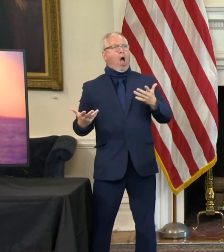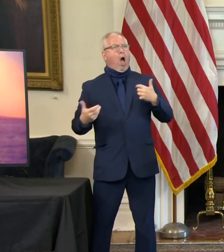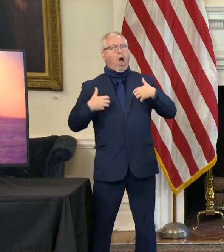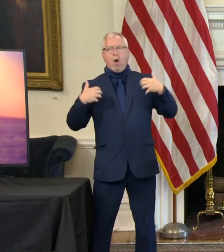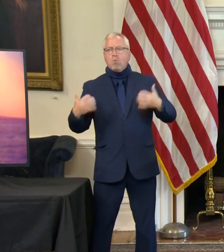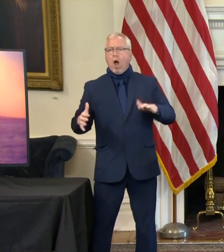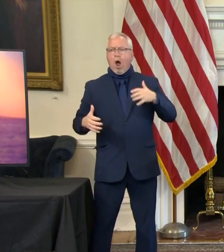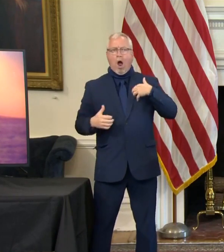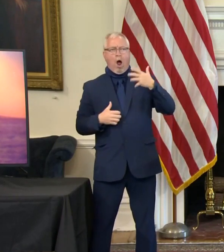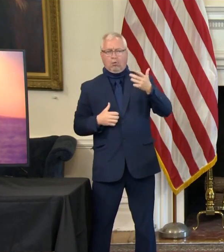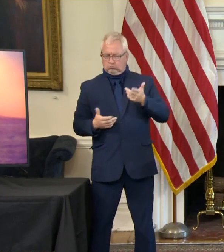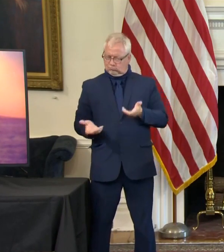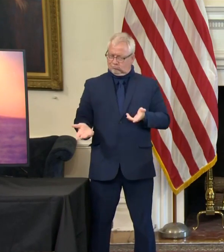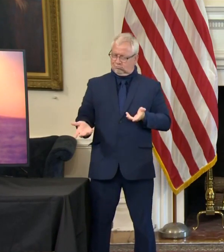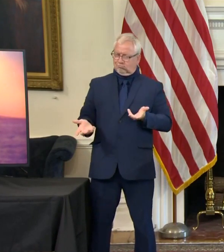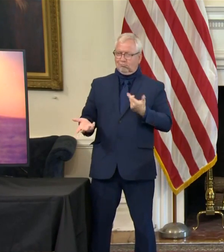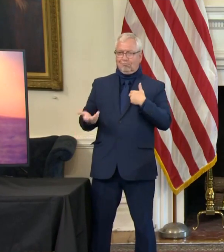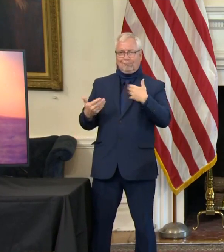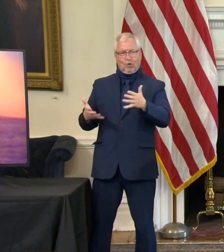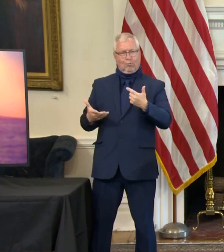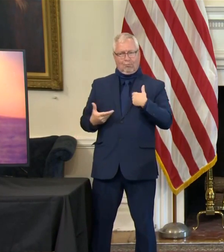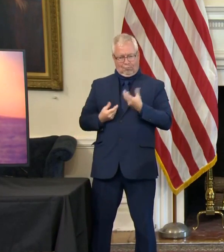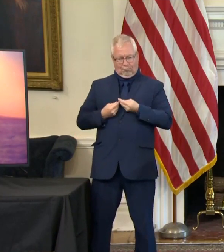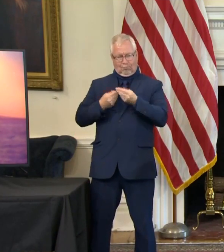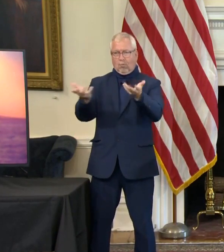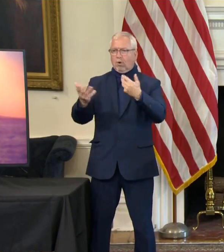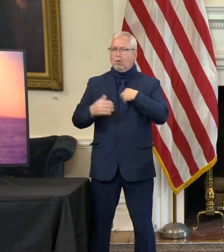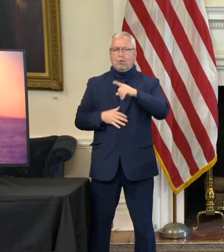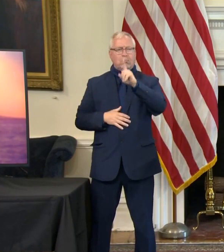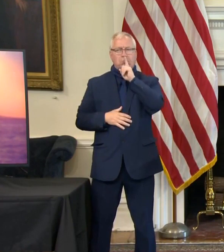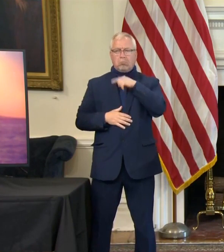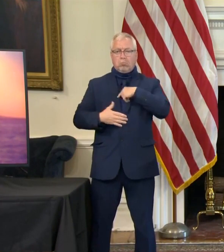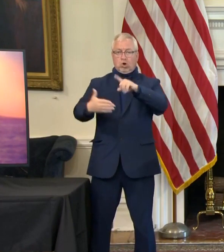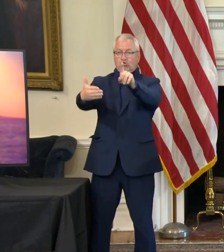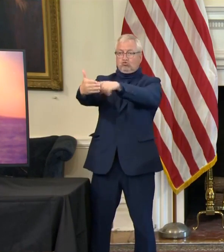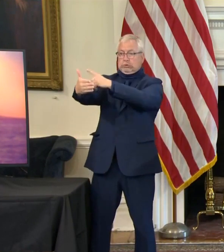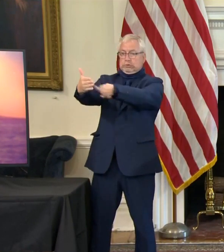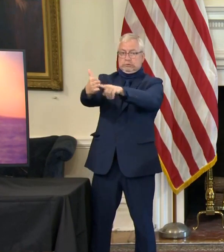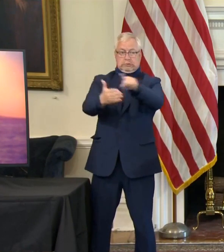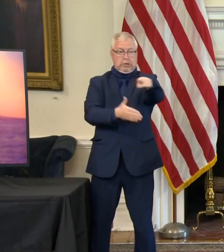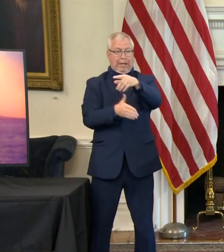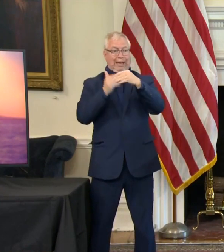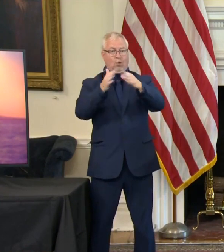AND THEN SOME OF THEM SEEMED TO SAY WE SHOULD NOT HAVE GIVEN THEM WHAT THEY ASKED FOR.